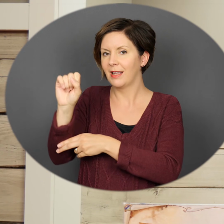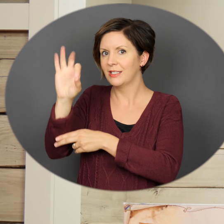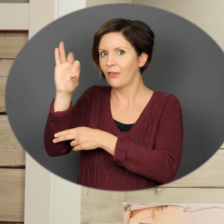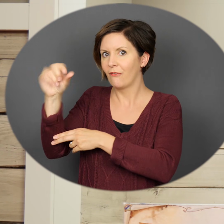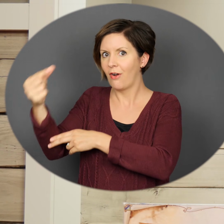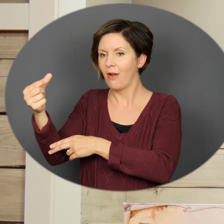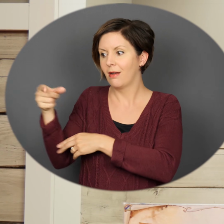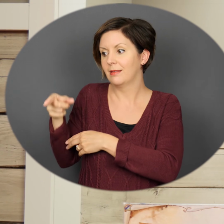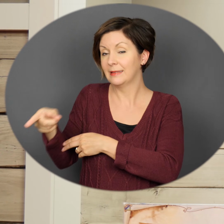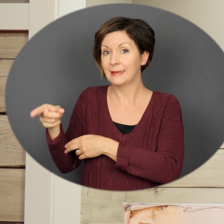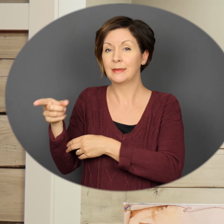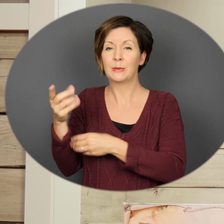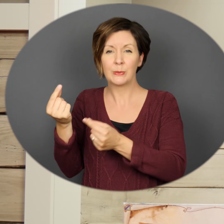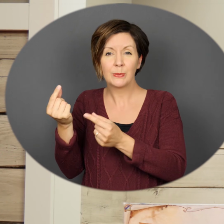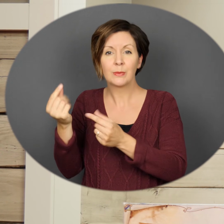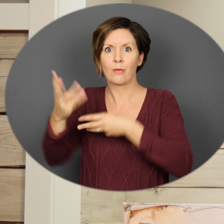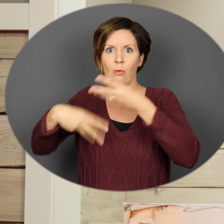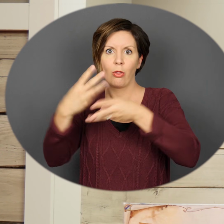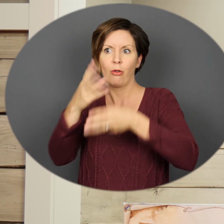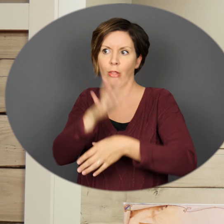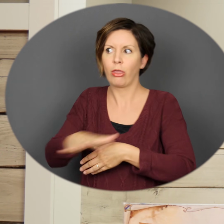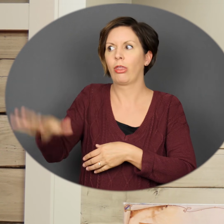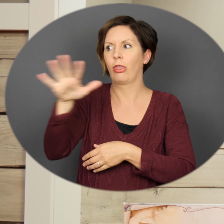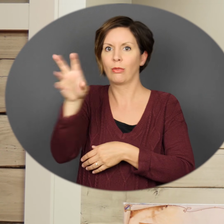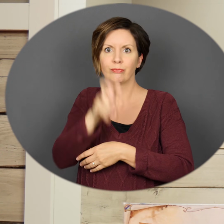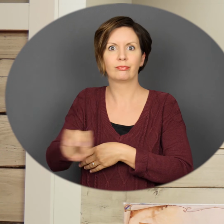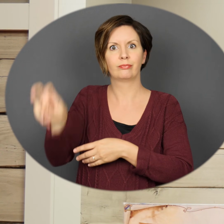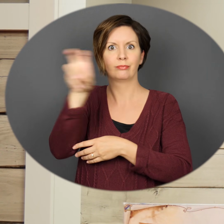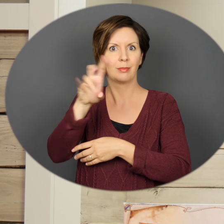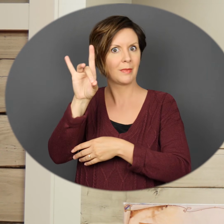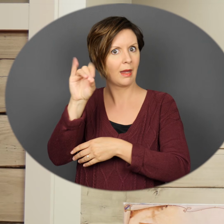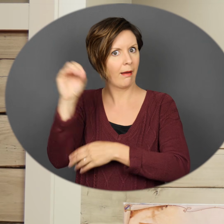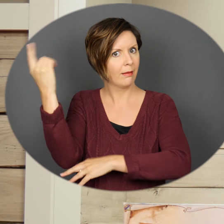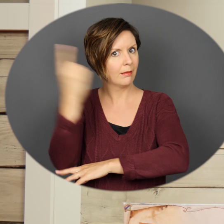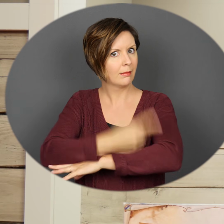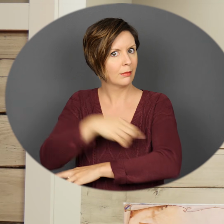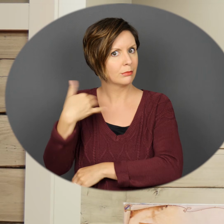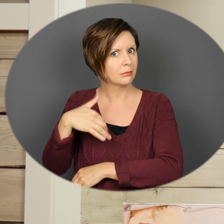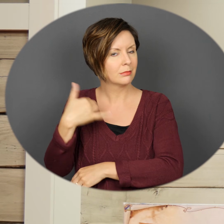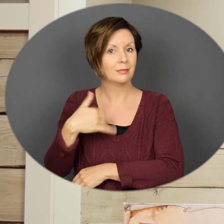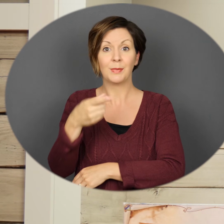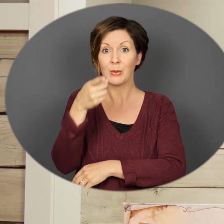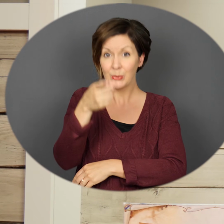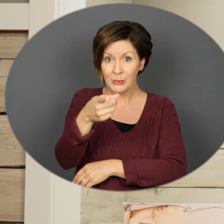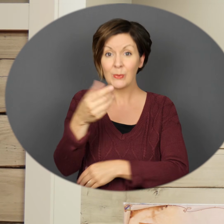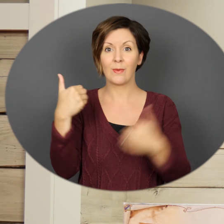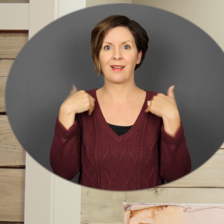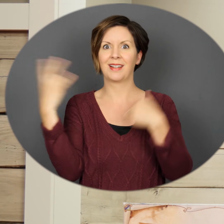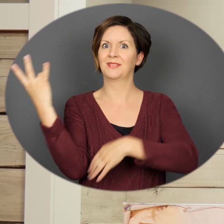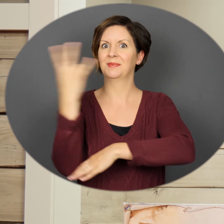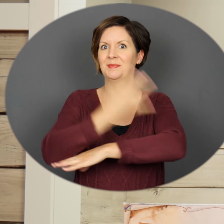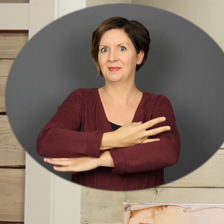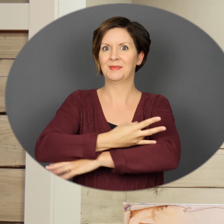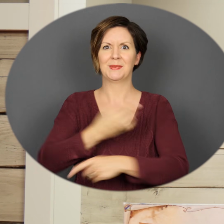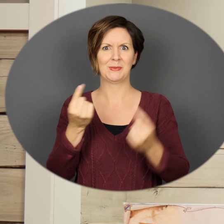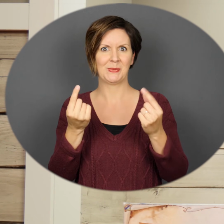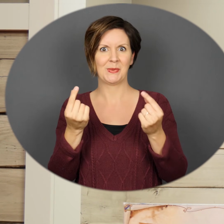five friends have challenged each other to see how many different cities they can travel to in North America by train in just seven days.